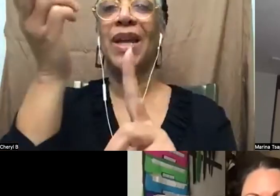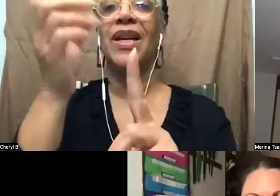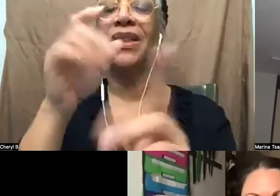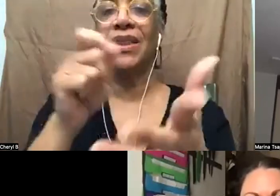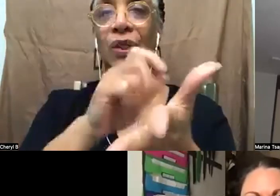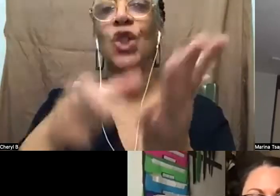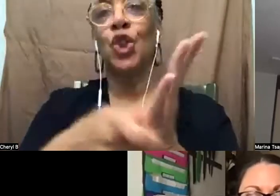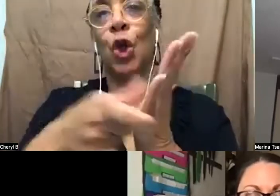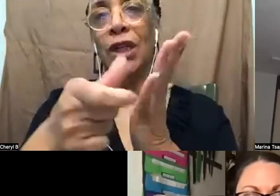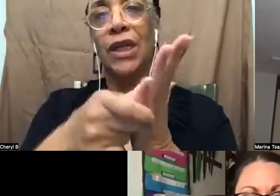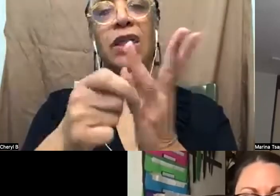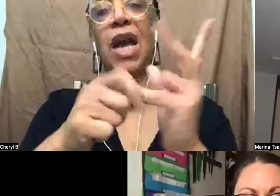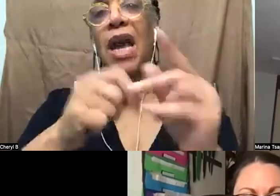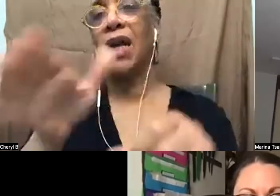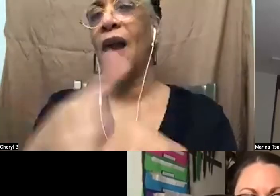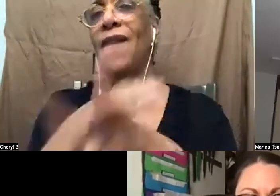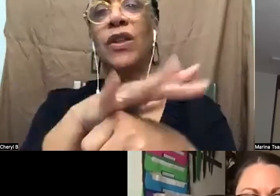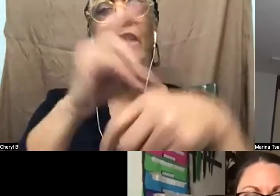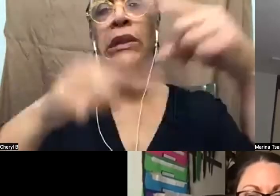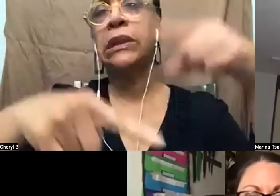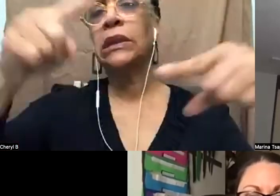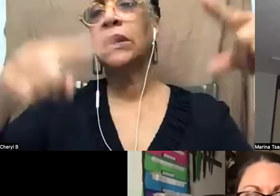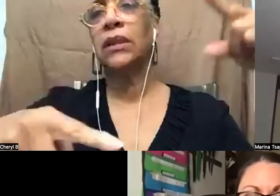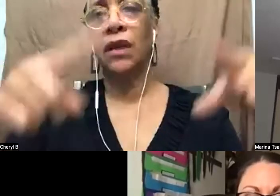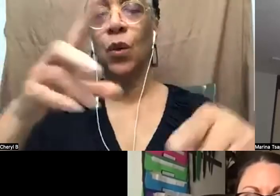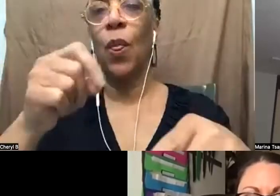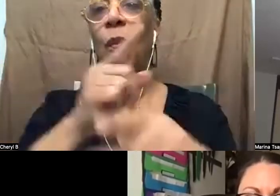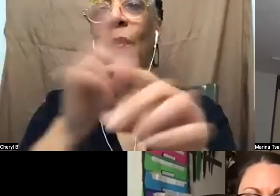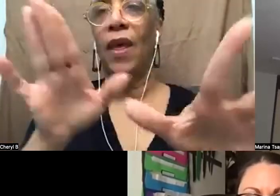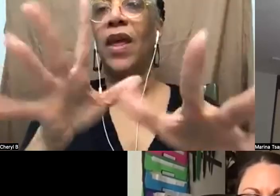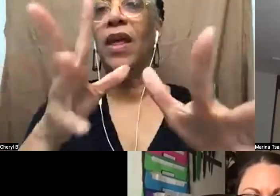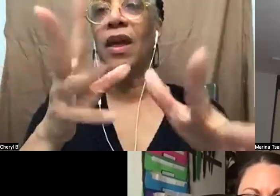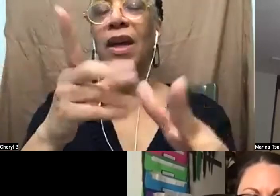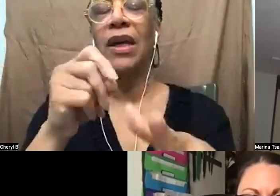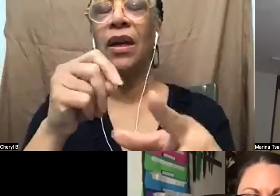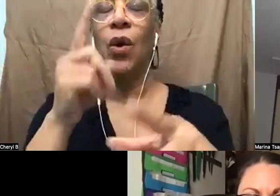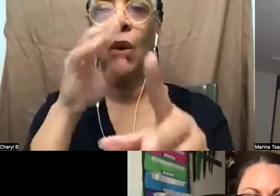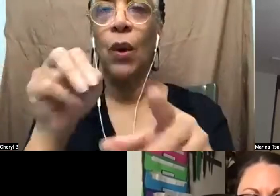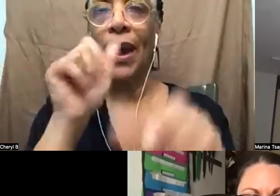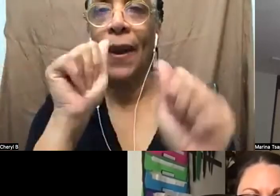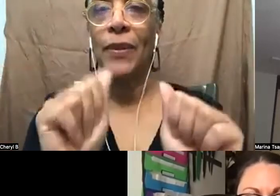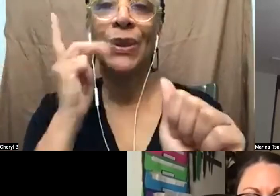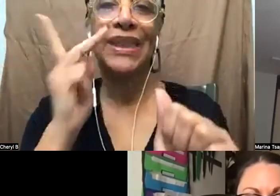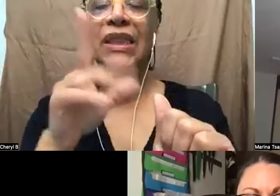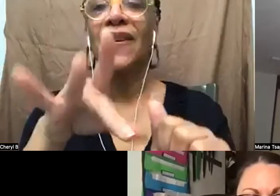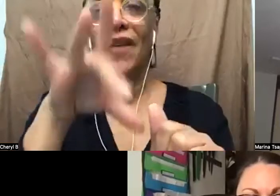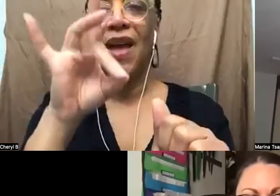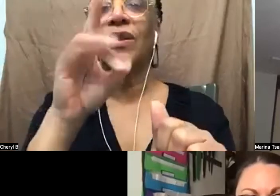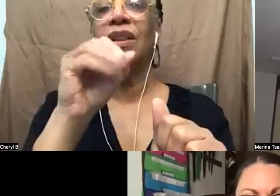hir communities face with an intersectional lens. Jen is the founding Executive Director of Crushing Colonialism